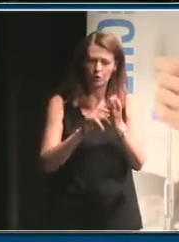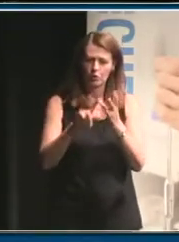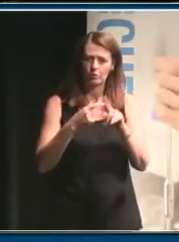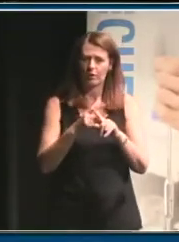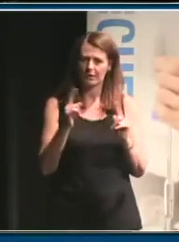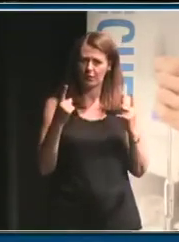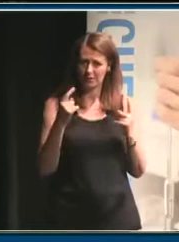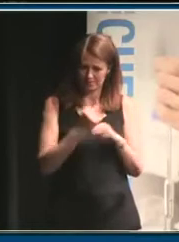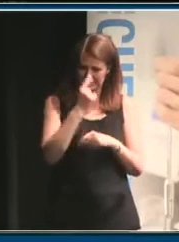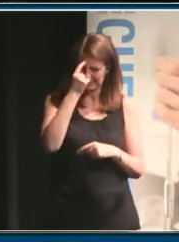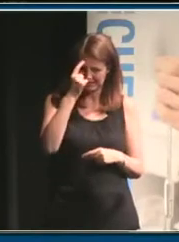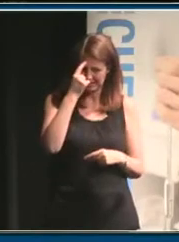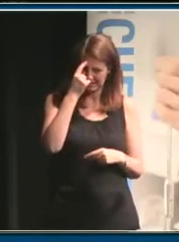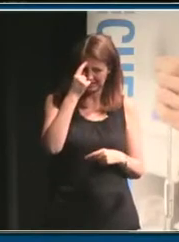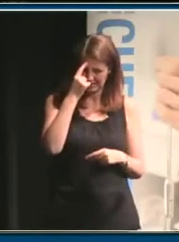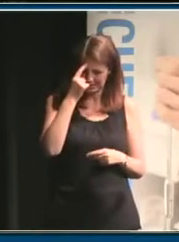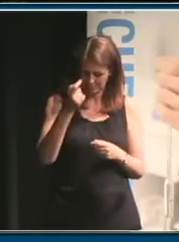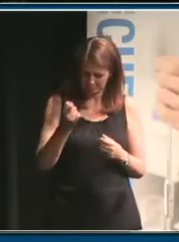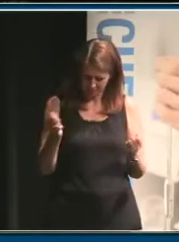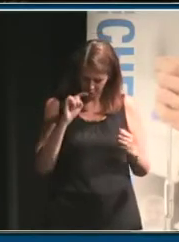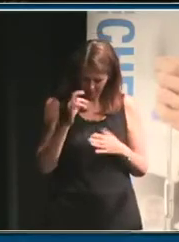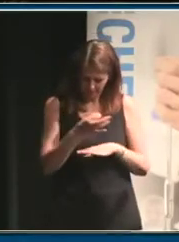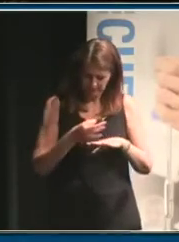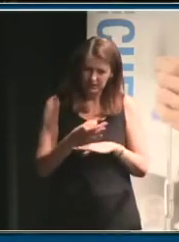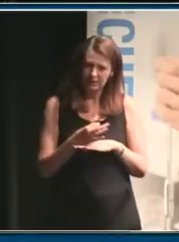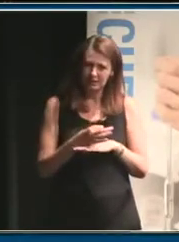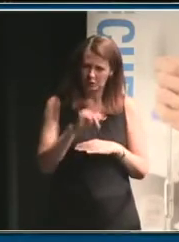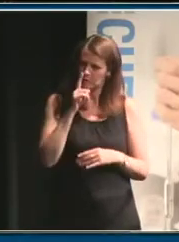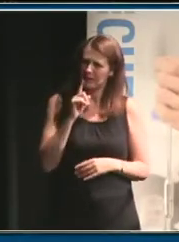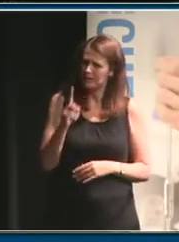but odds are the draw is going to be empty. What do they do? You can't say “Stop everything!